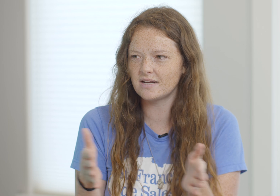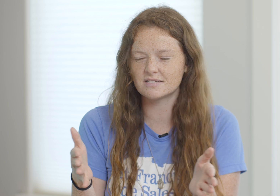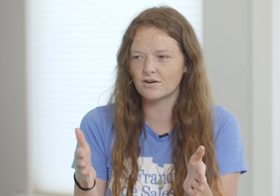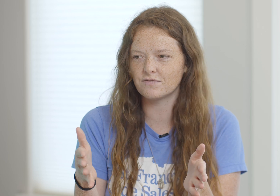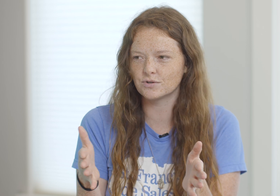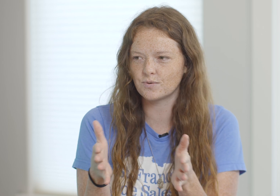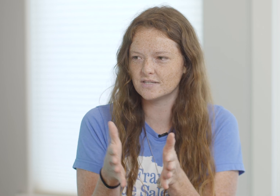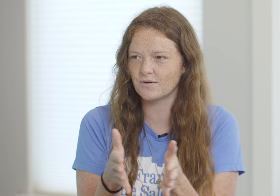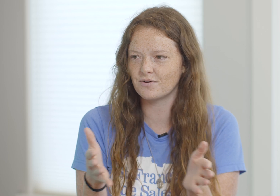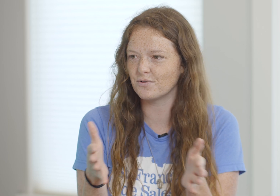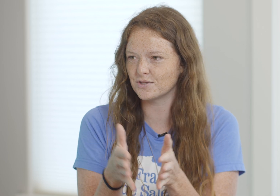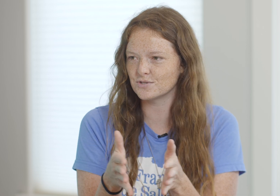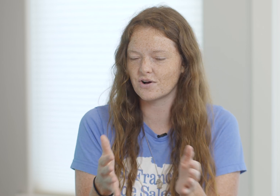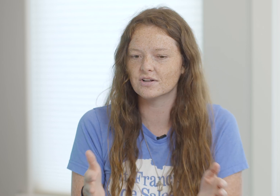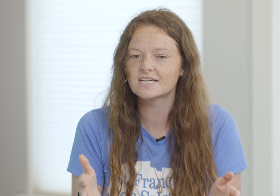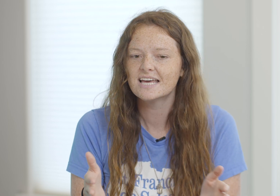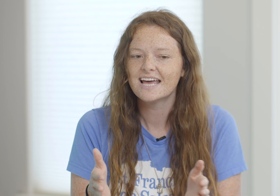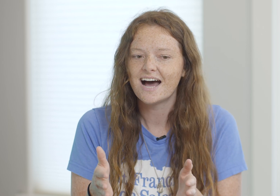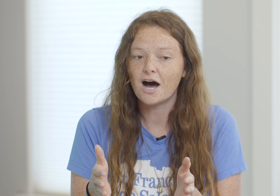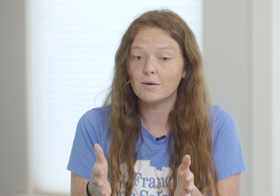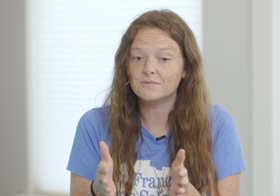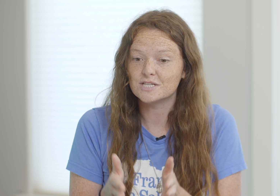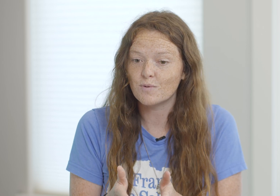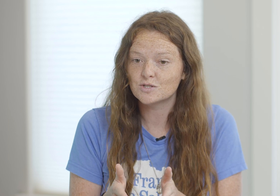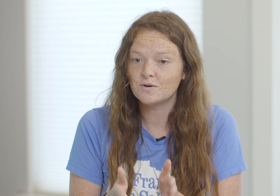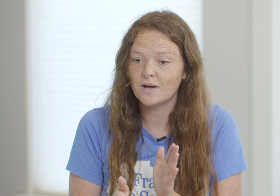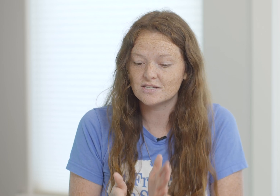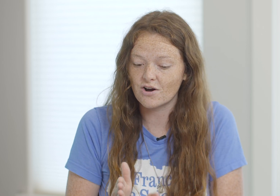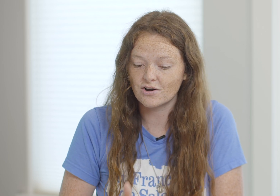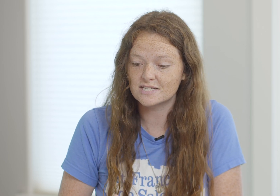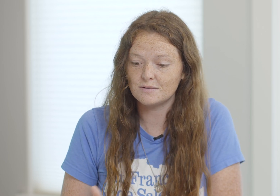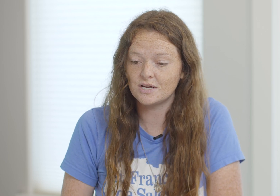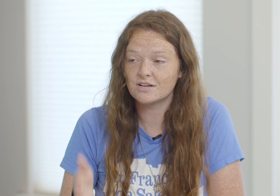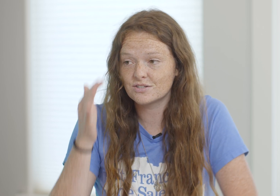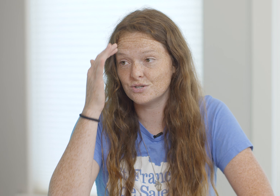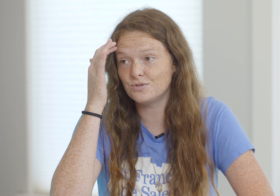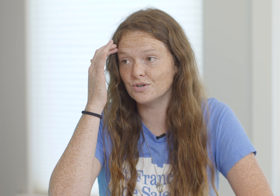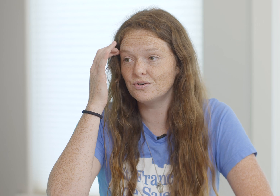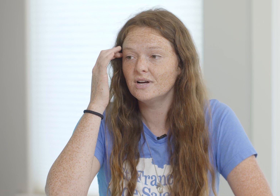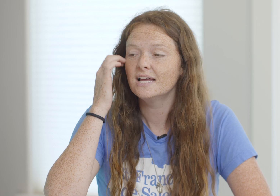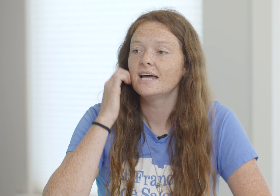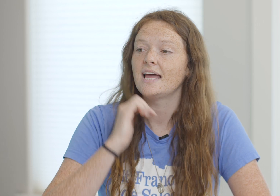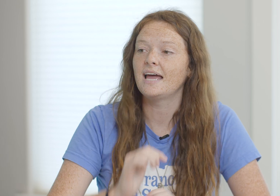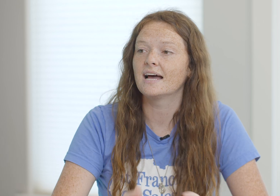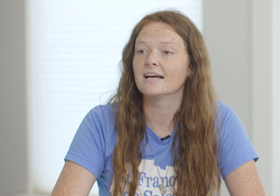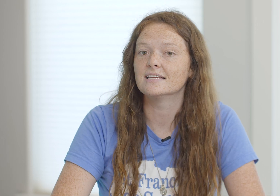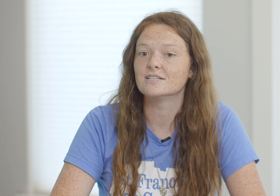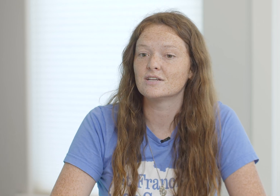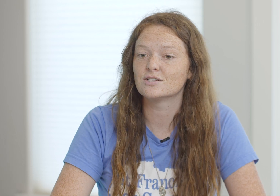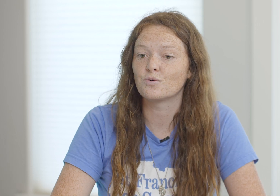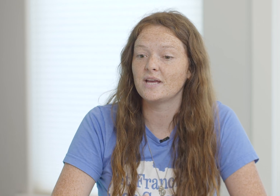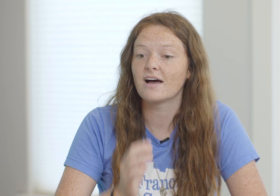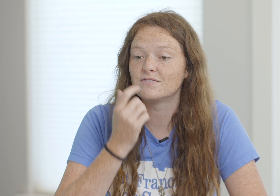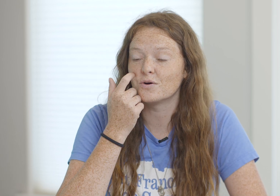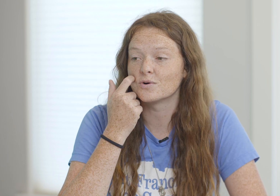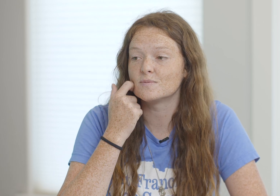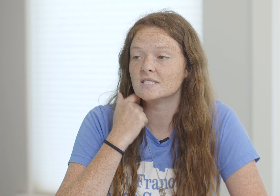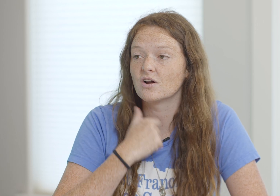It's not a full twin. So I don't know what those are called. These small twin beds. They're already sleeping. Two, two. And so we have no more space at all.